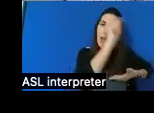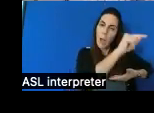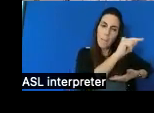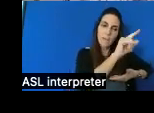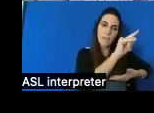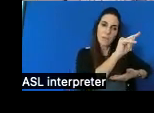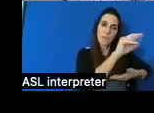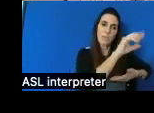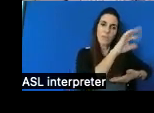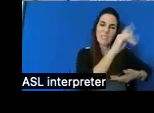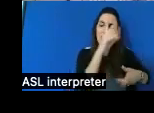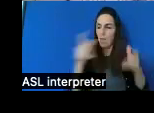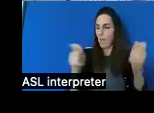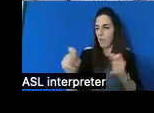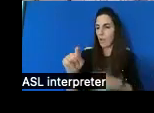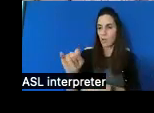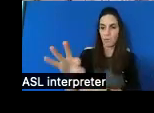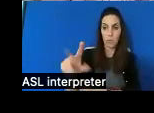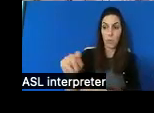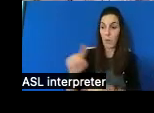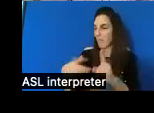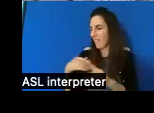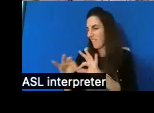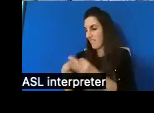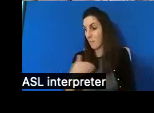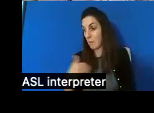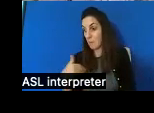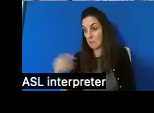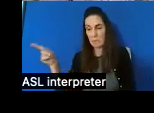the trust that could be a free service and those are really important people because that trust